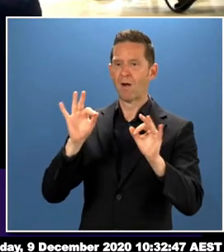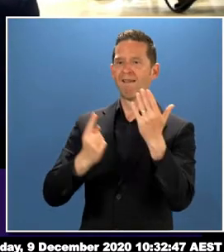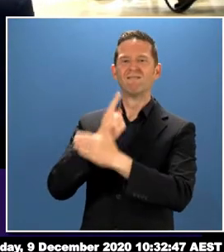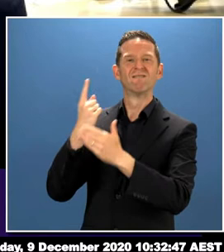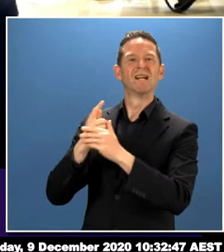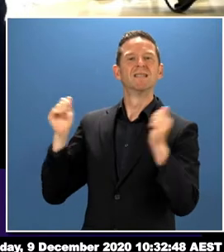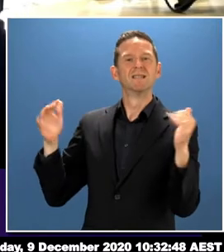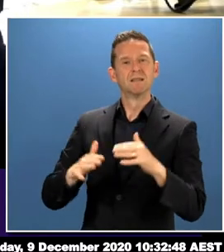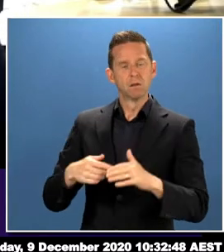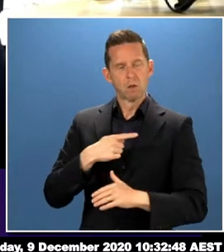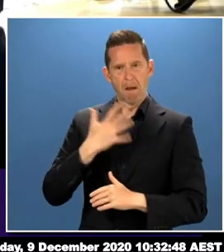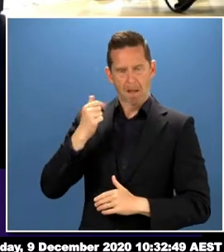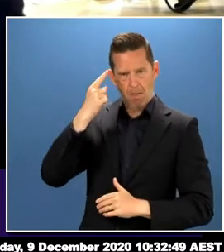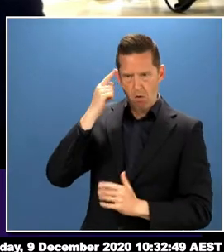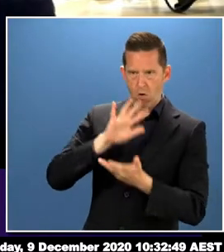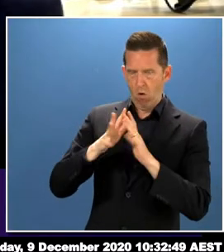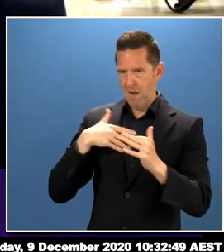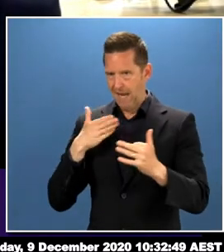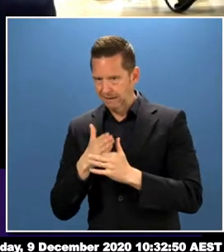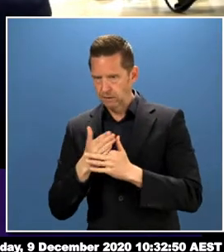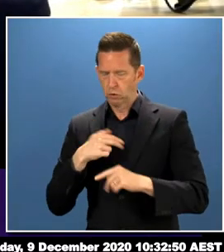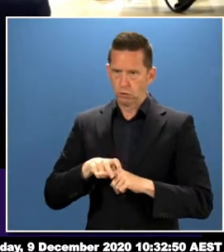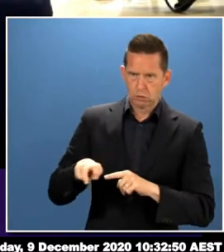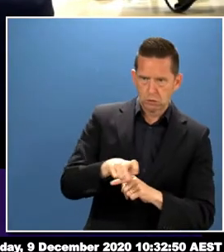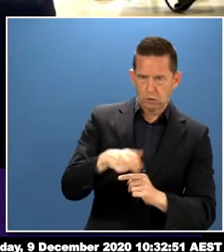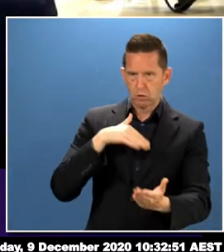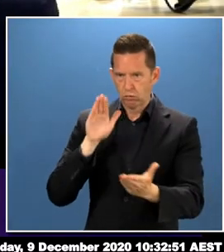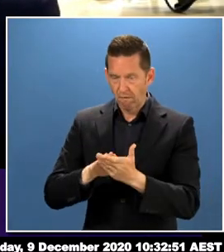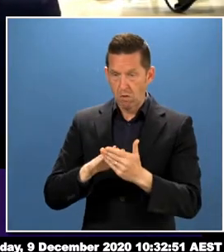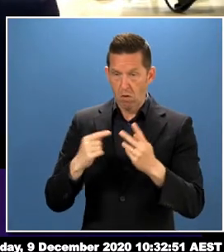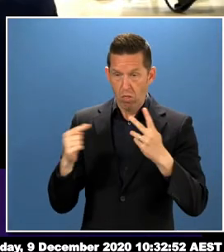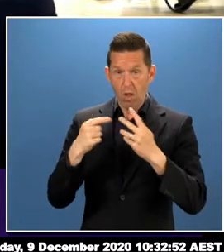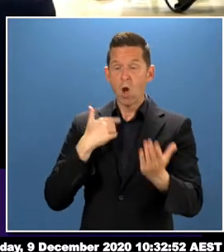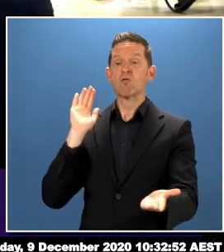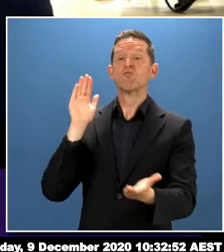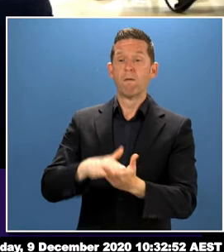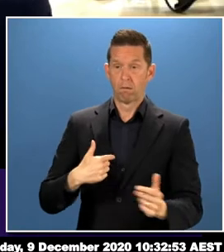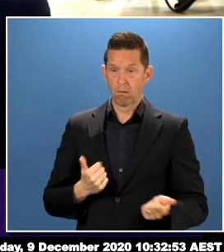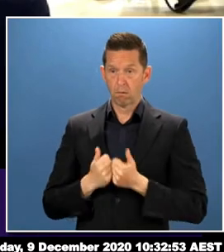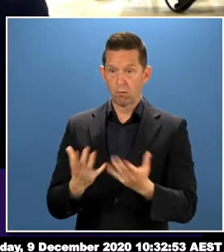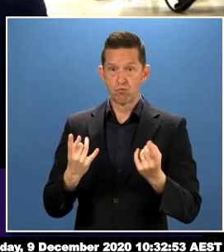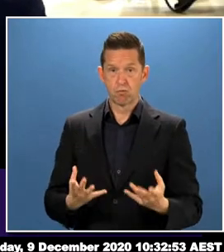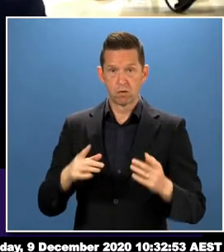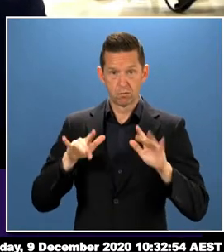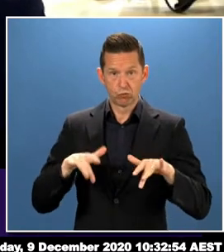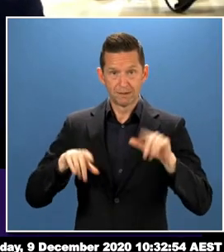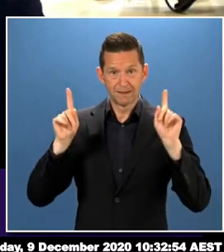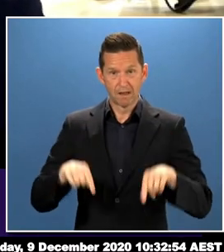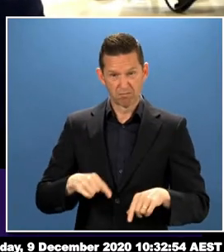Is that something you have to think about in your position as to how I'm going to manage this particular invite I've got in relation to an